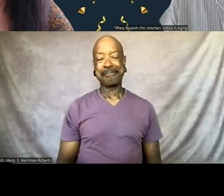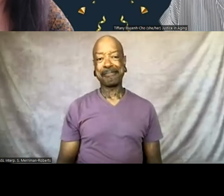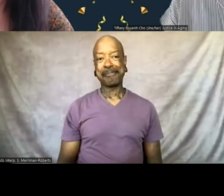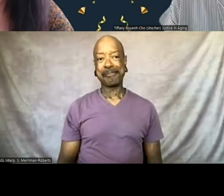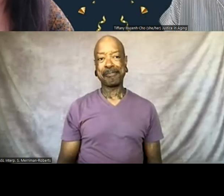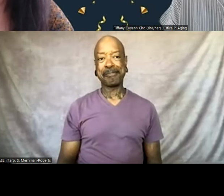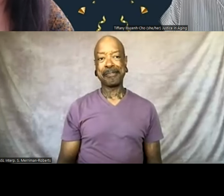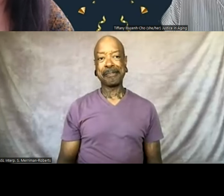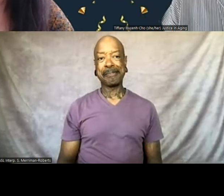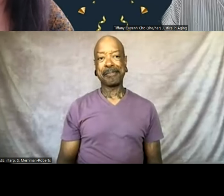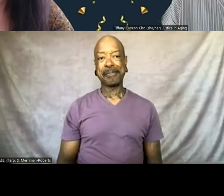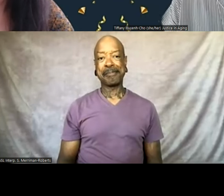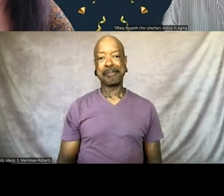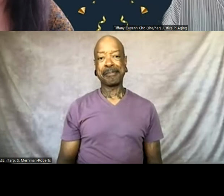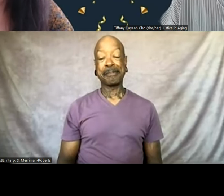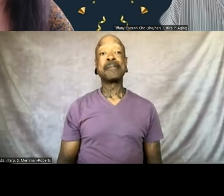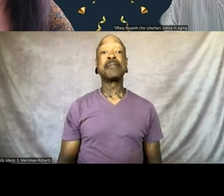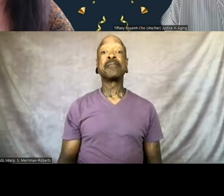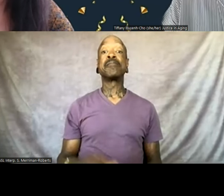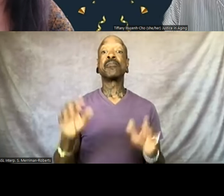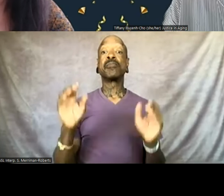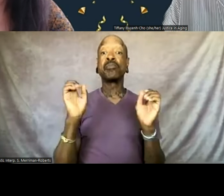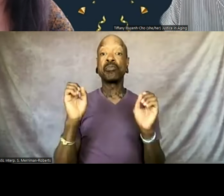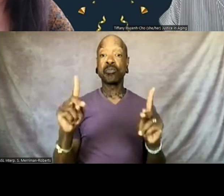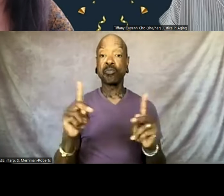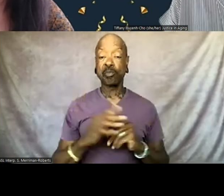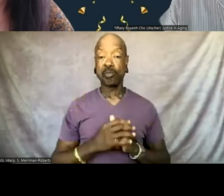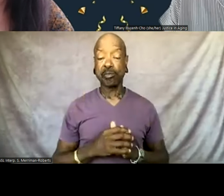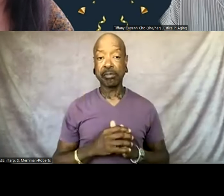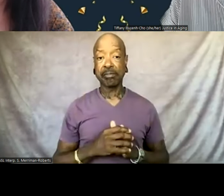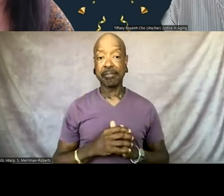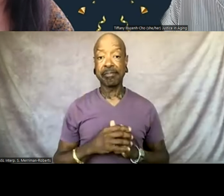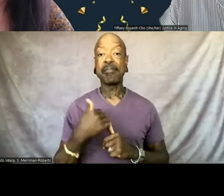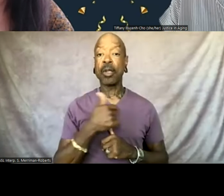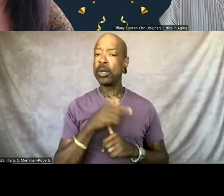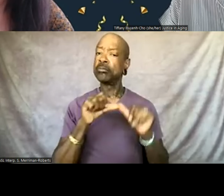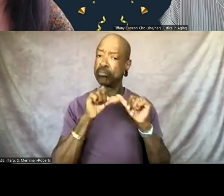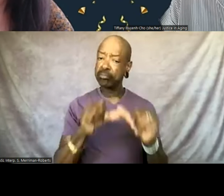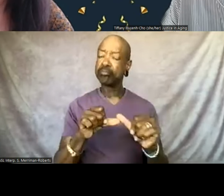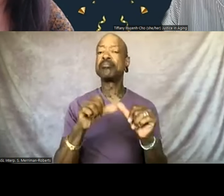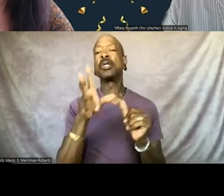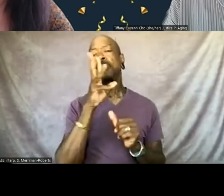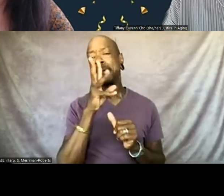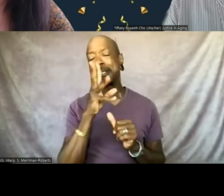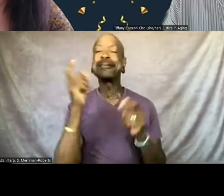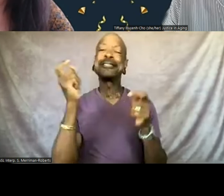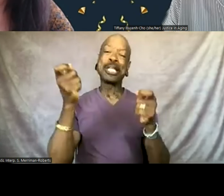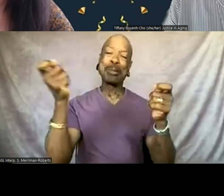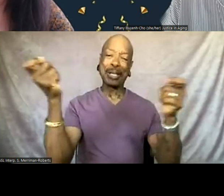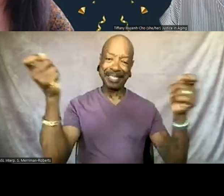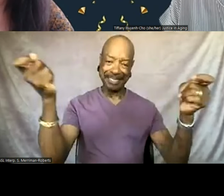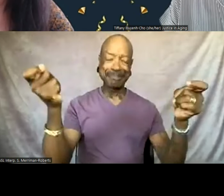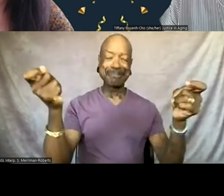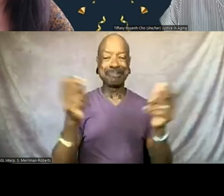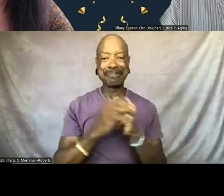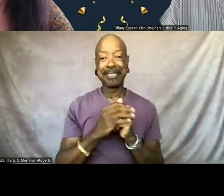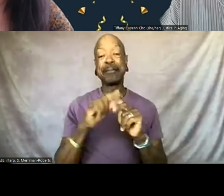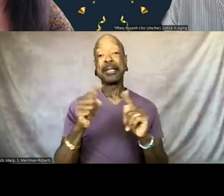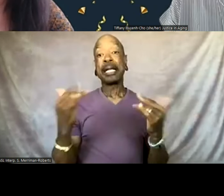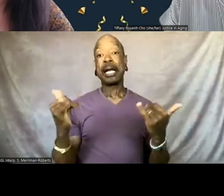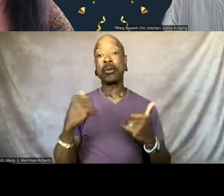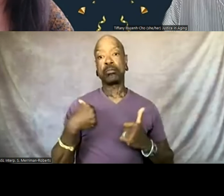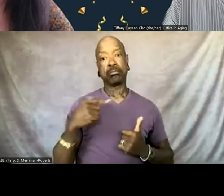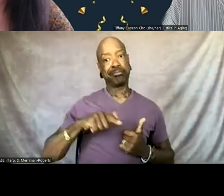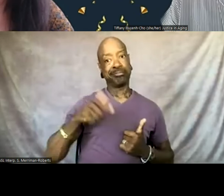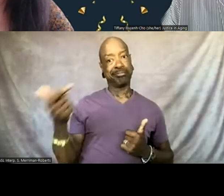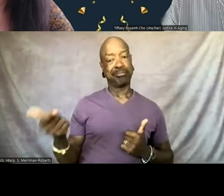can share to let people know the great news.